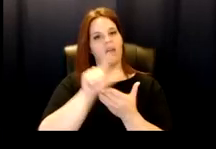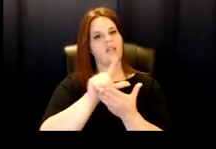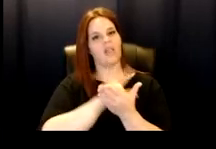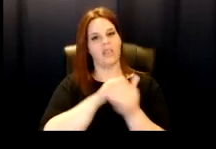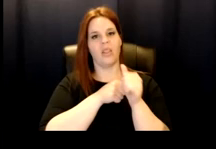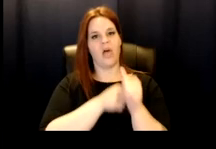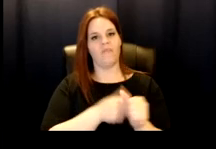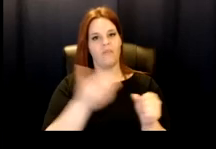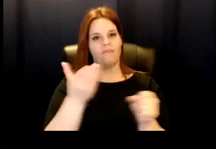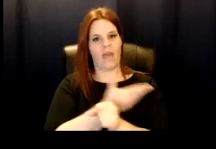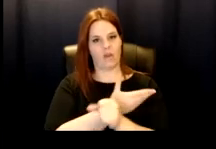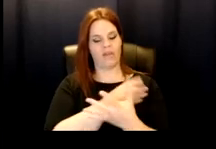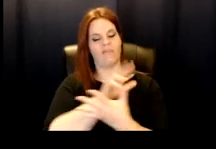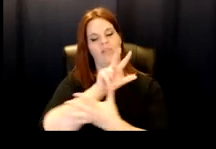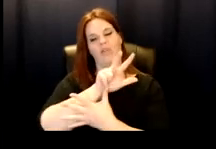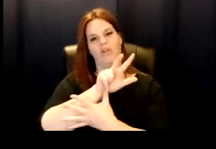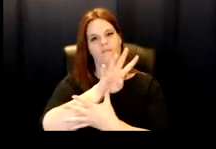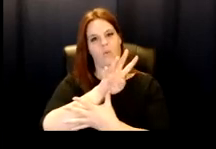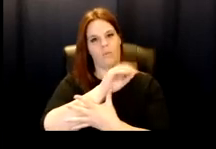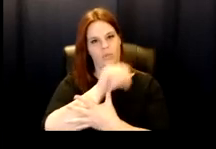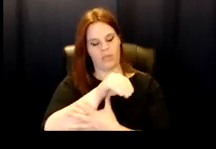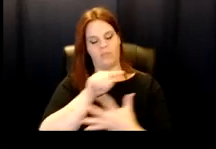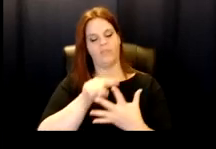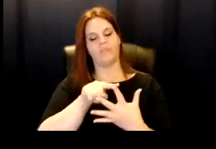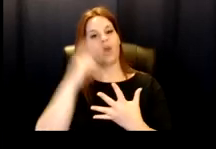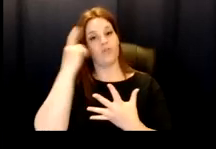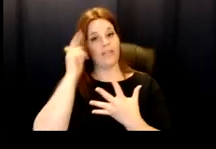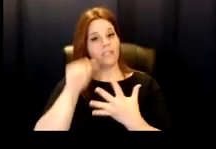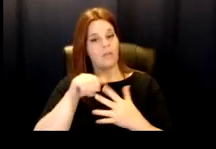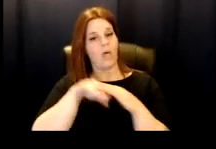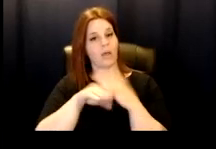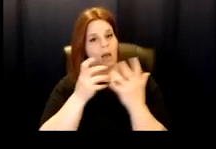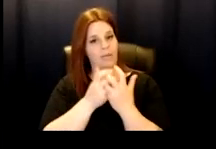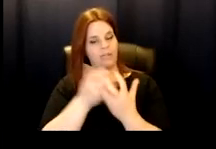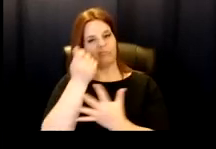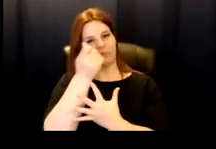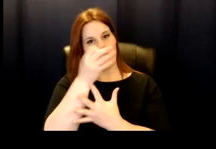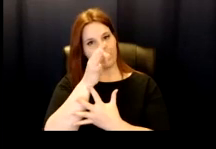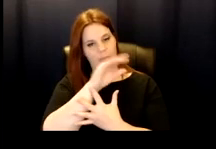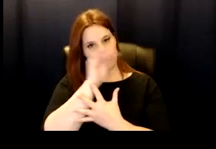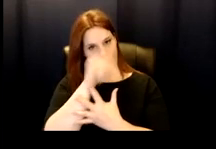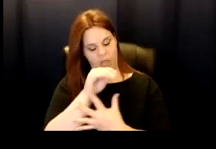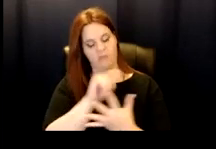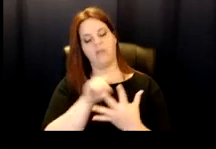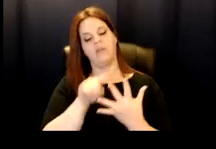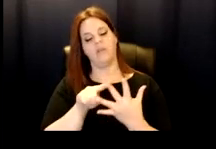34%. Then you go to reasonable accommodations at 19%. A lot of attention, and justifiably